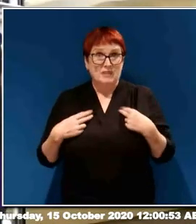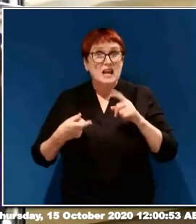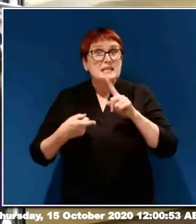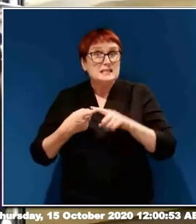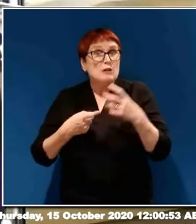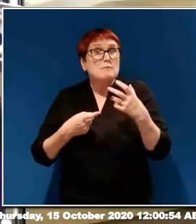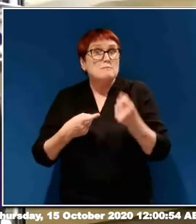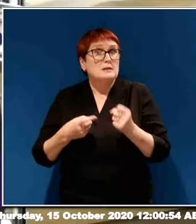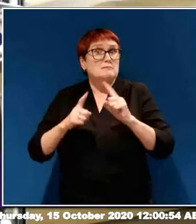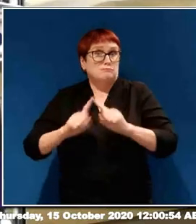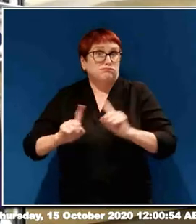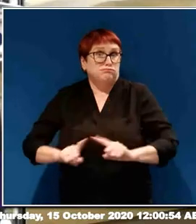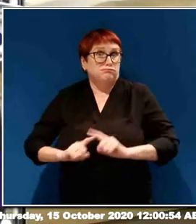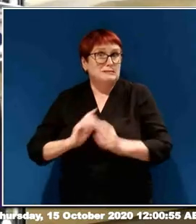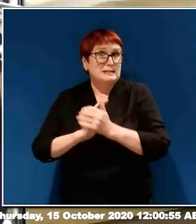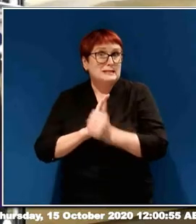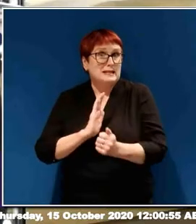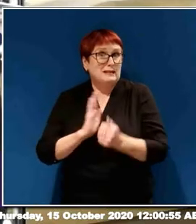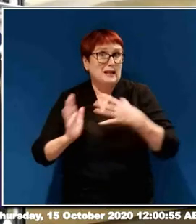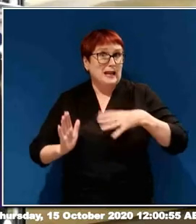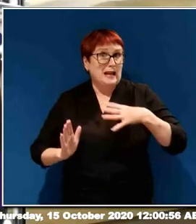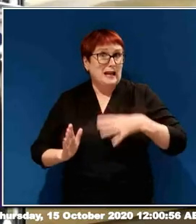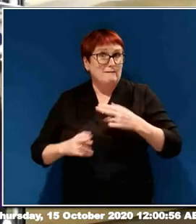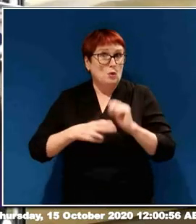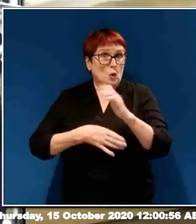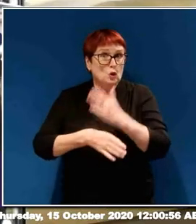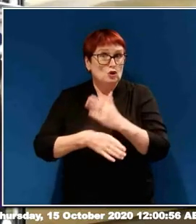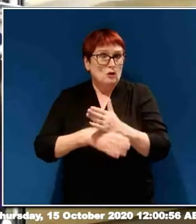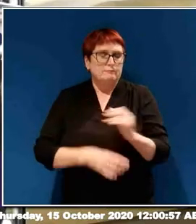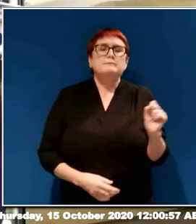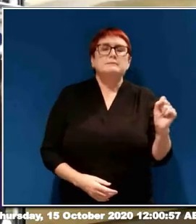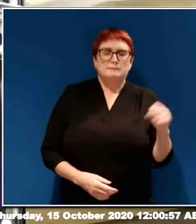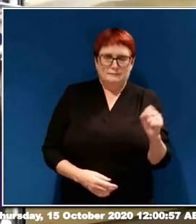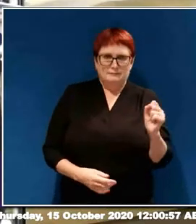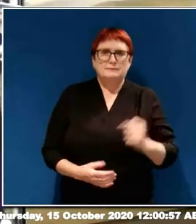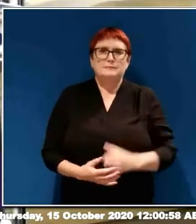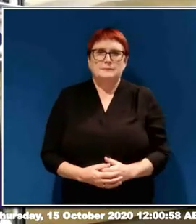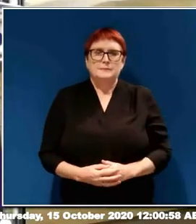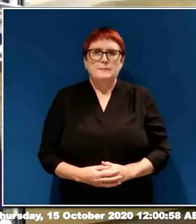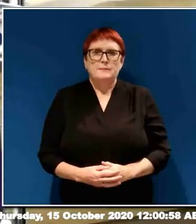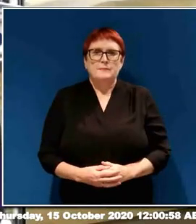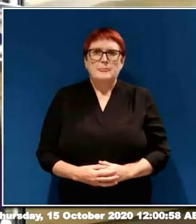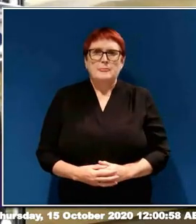What are you finding the continuing challenges are, or the existing challenges are for you in this role?